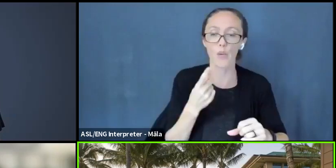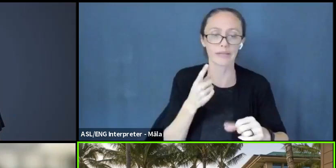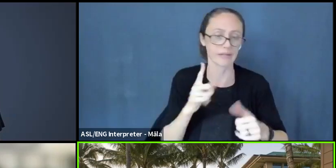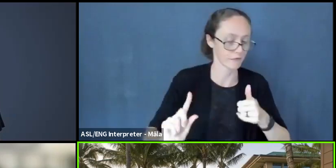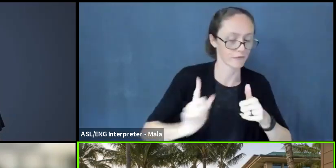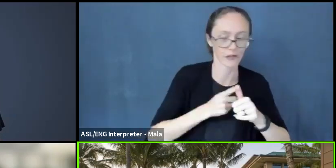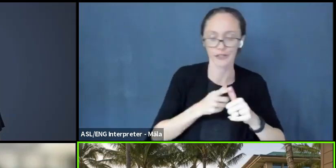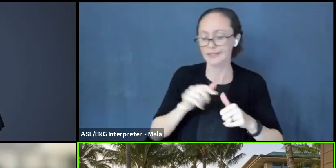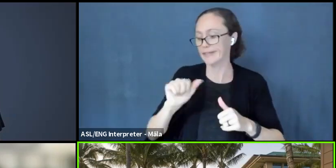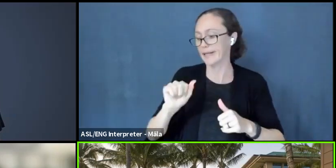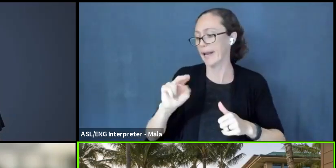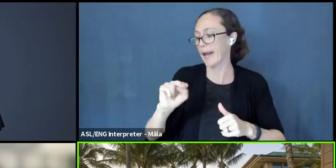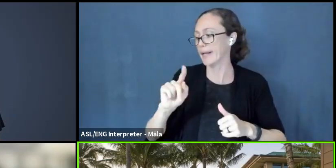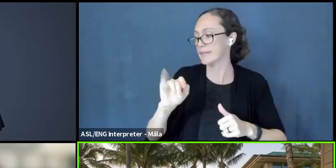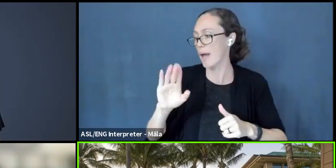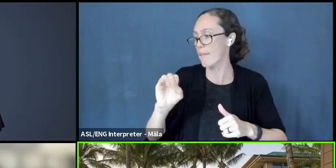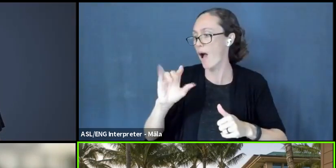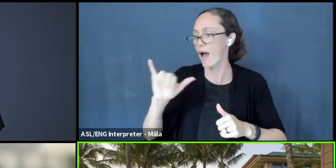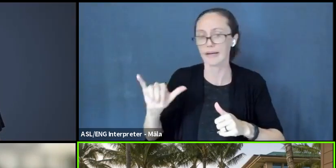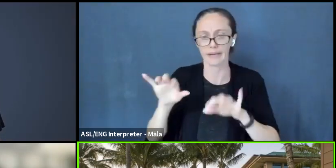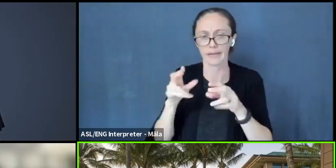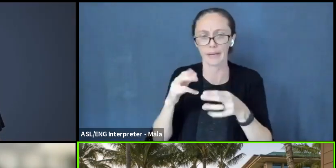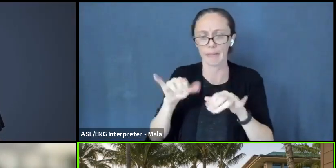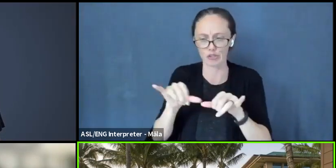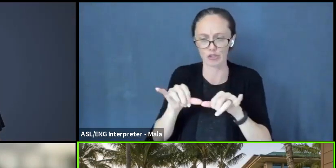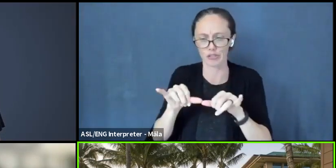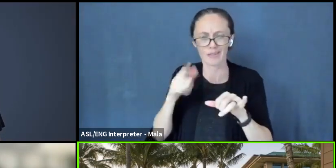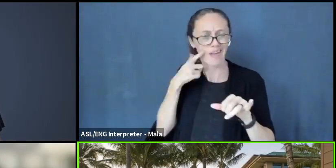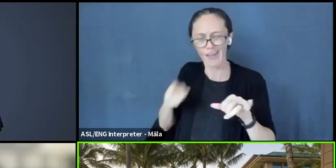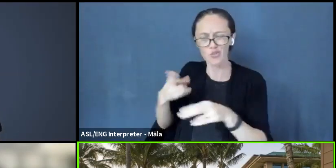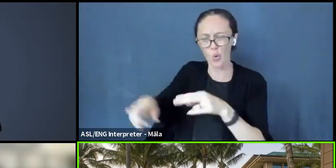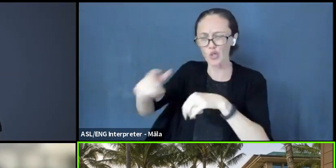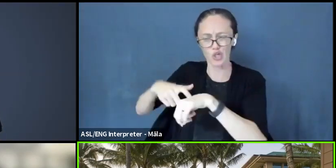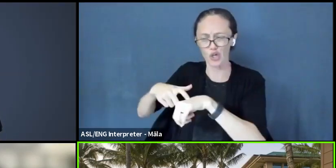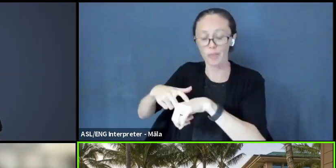measurement. Because that is short term. So it's the memory cells.